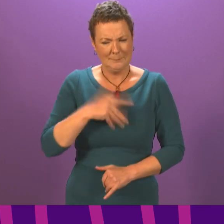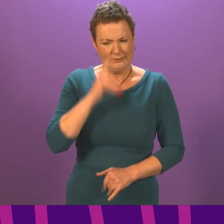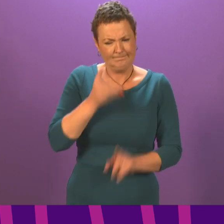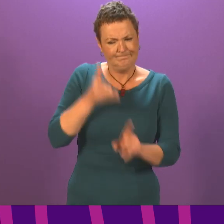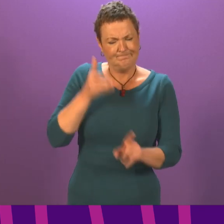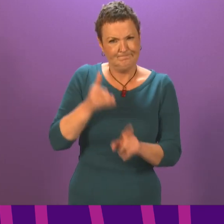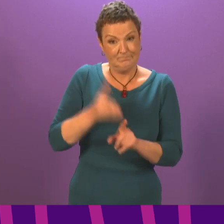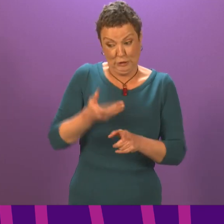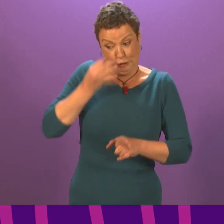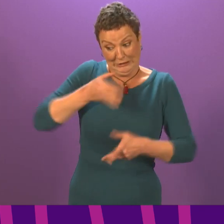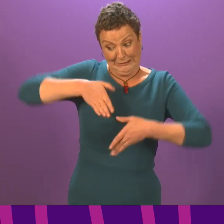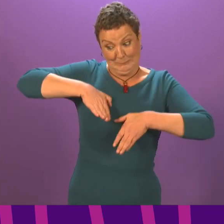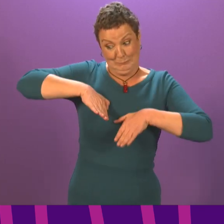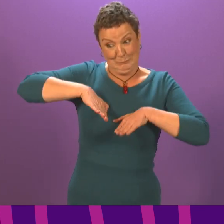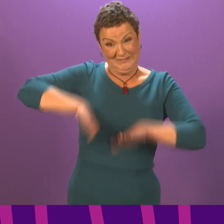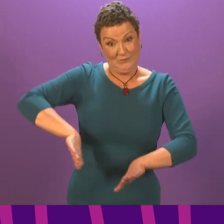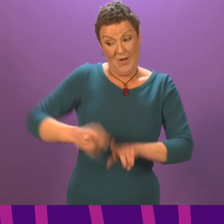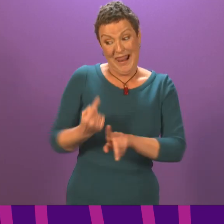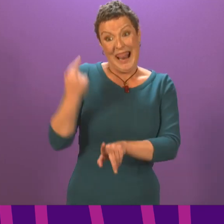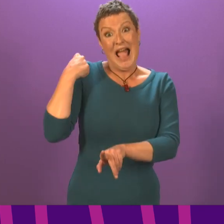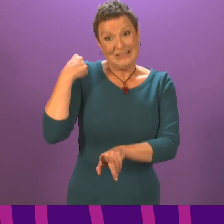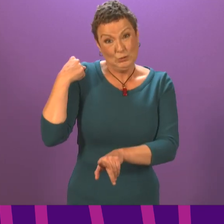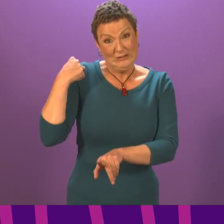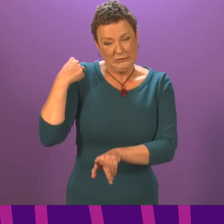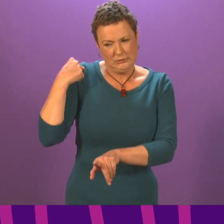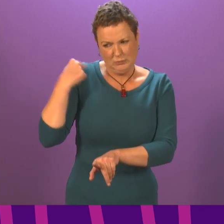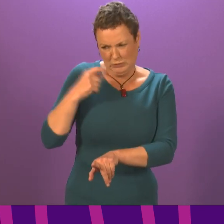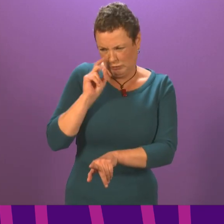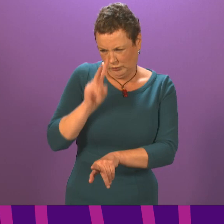of cases in the days leading up to last week’s decision, and after applying our wider judgment,